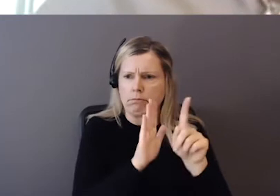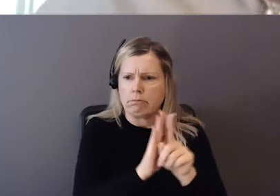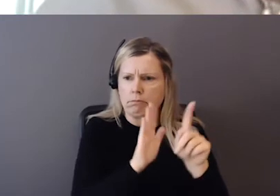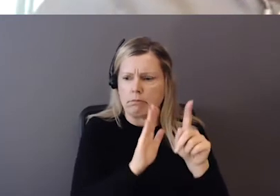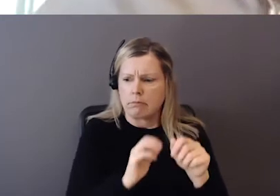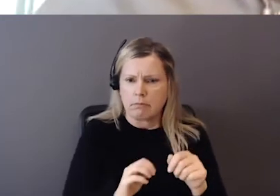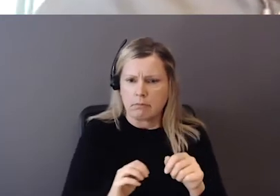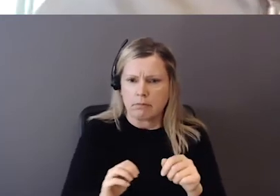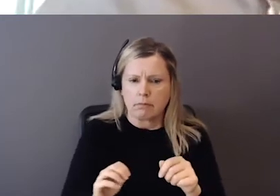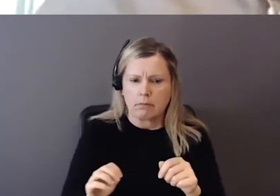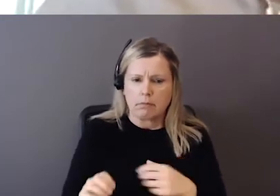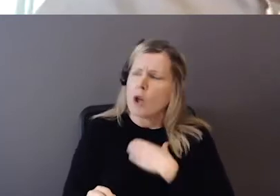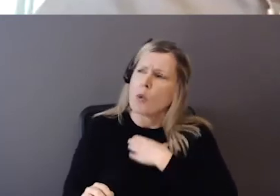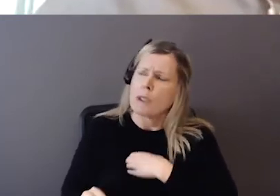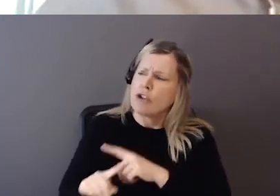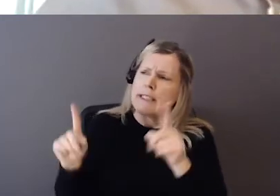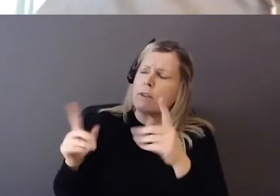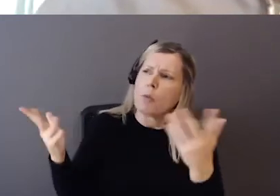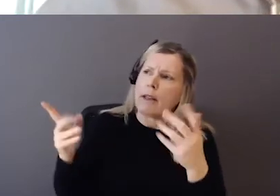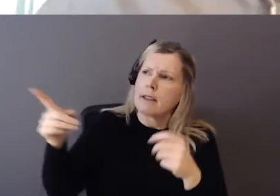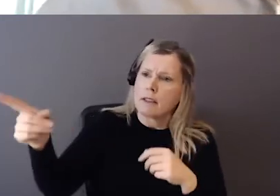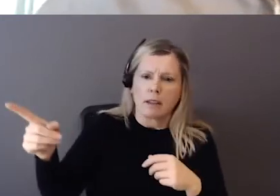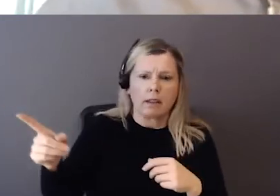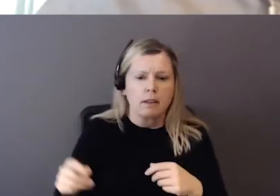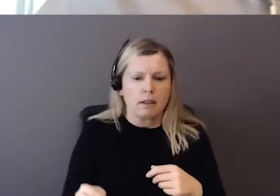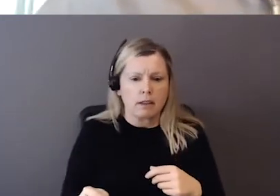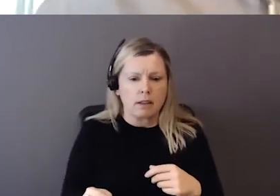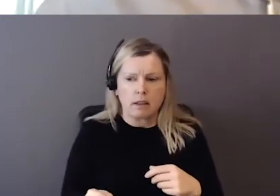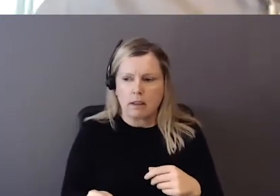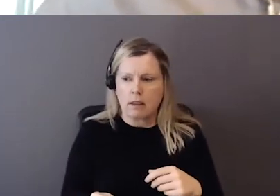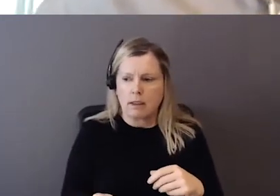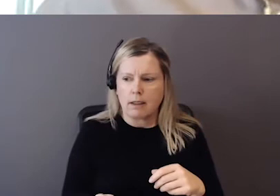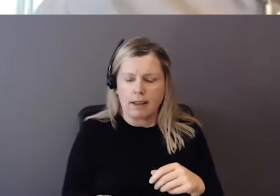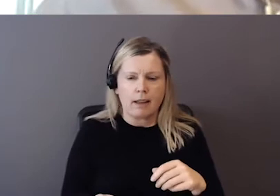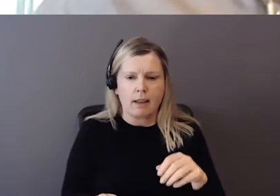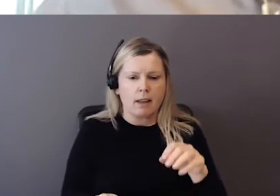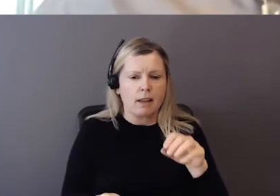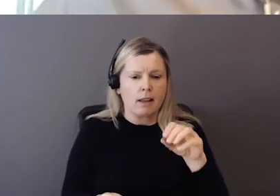Well, when I was off, there could have been a lot more contact. So,